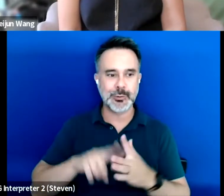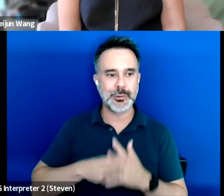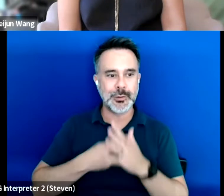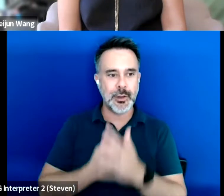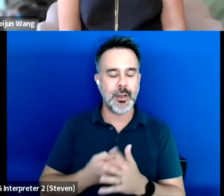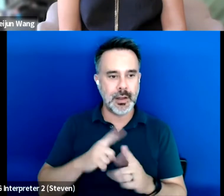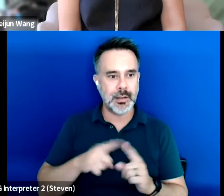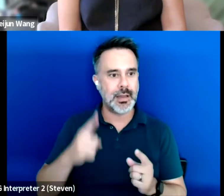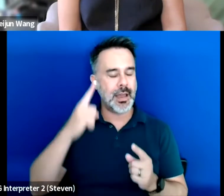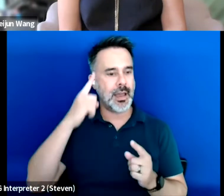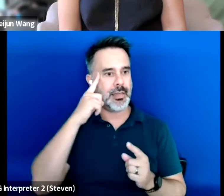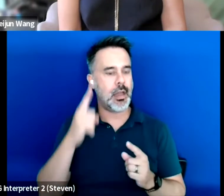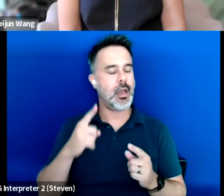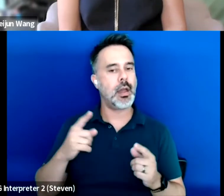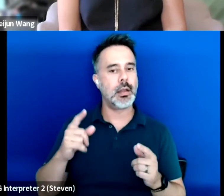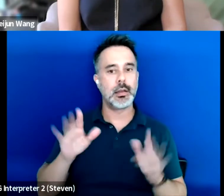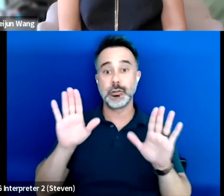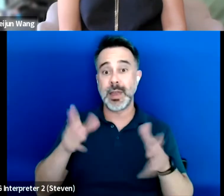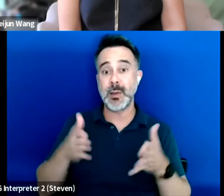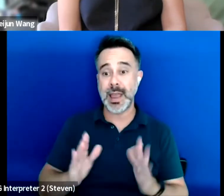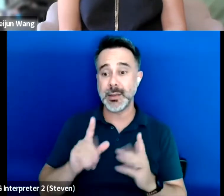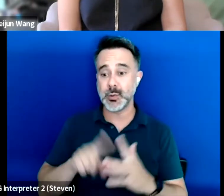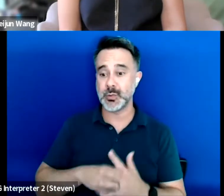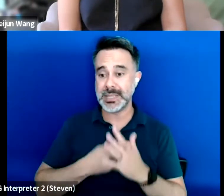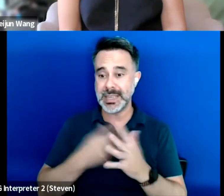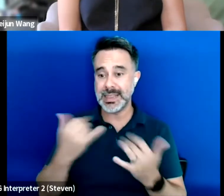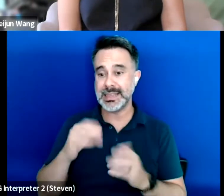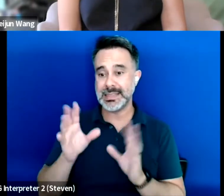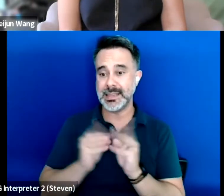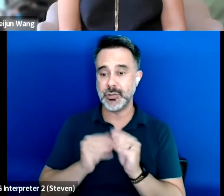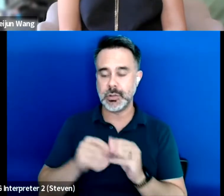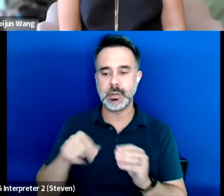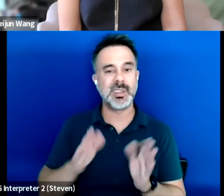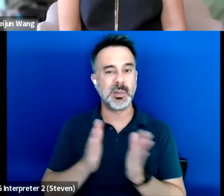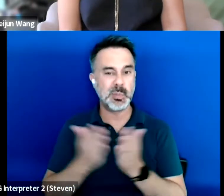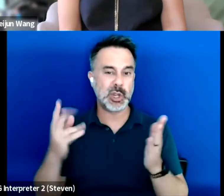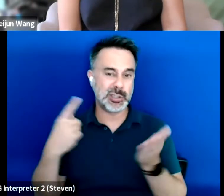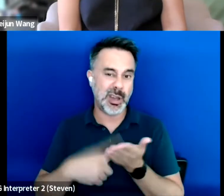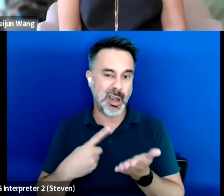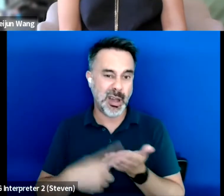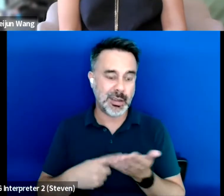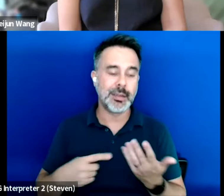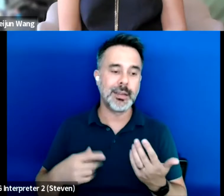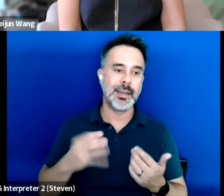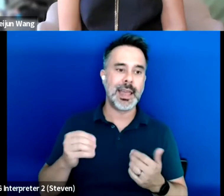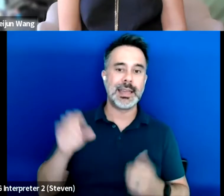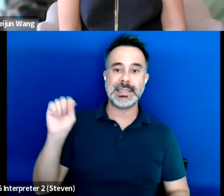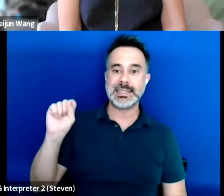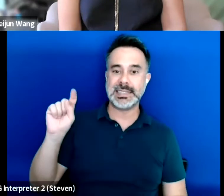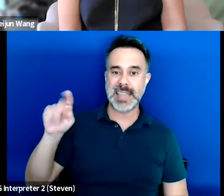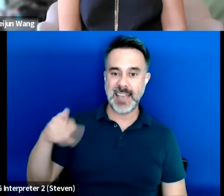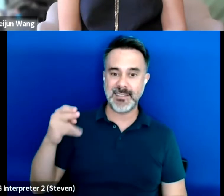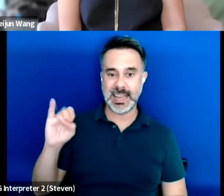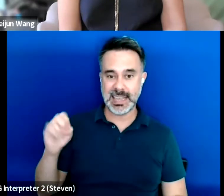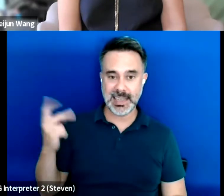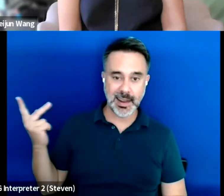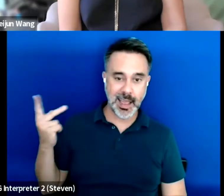Procrastination is also how I get my sicko kicks. I'll never be an MMA fighter or someone who drives a car at 100 miles per hour.